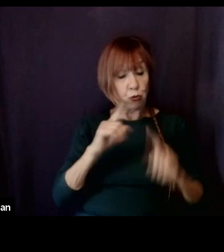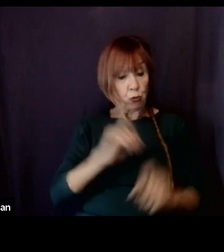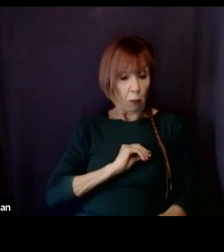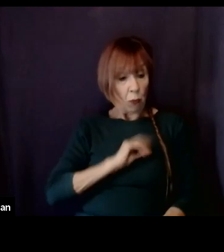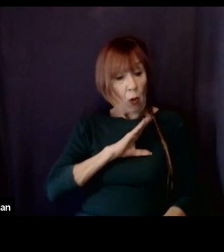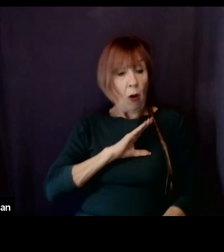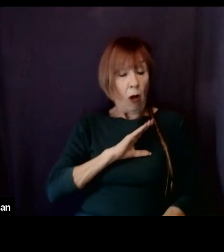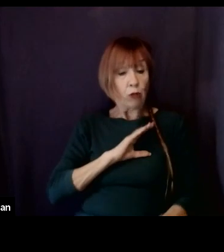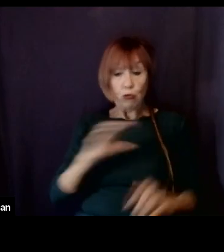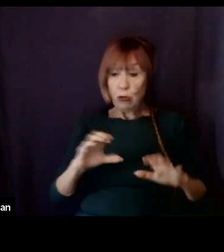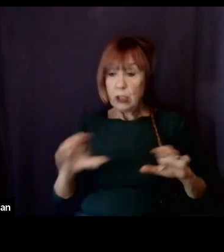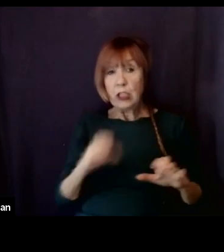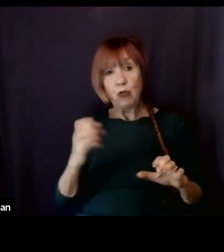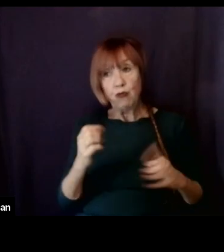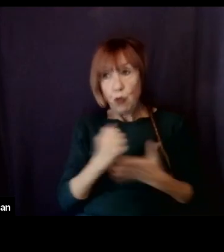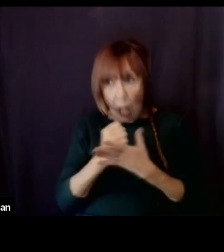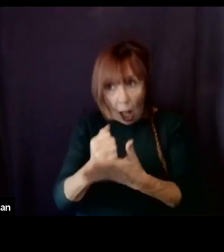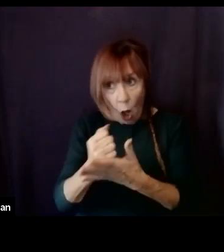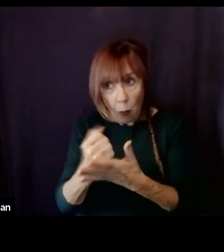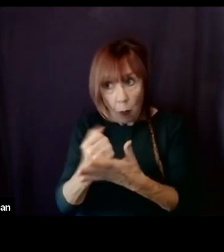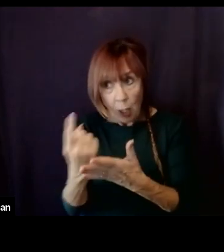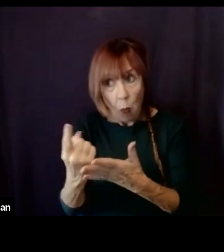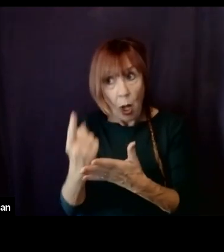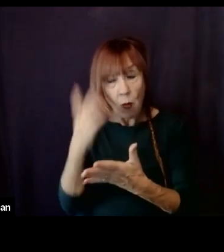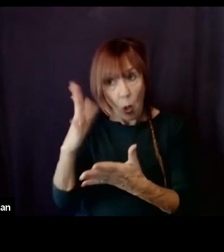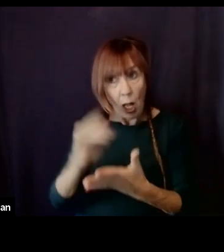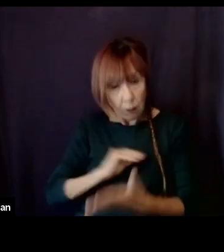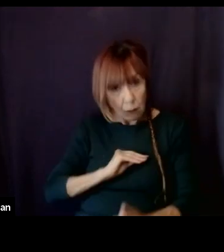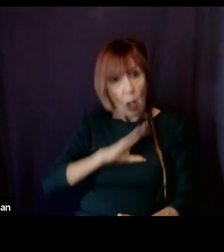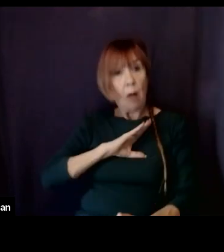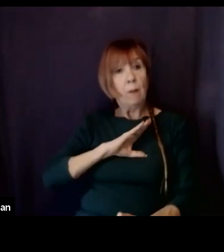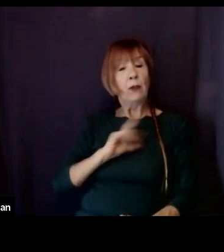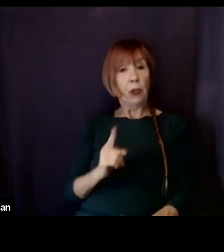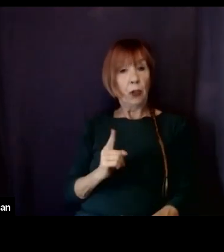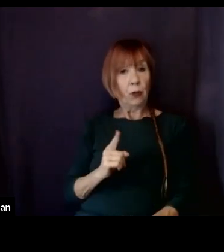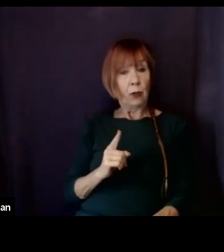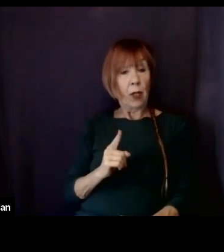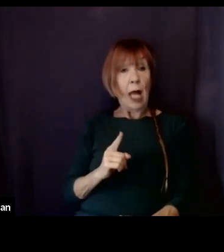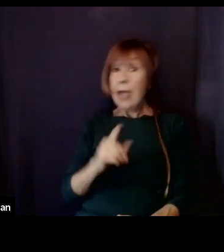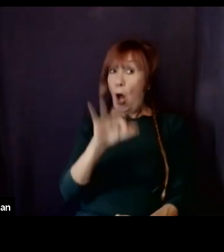that'll be my little gift to you today and if you wanna pay me some money,